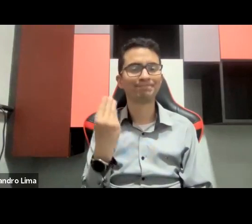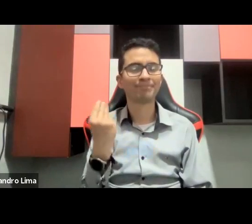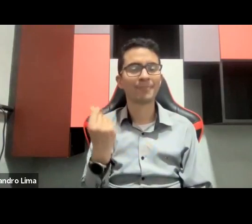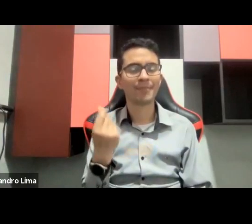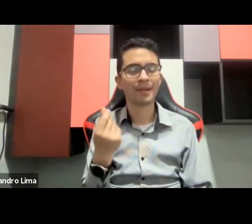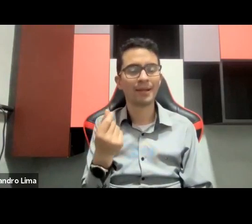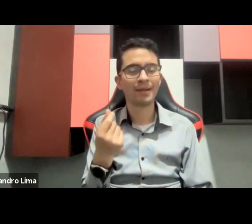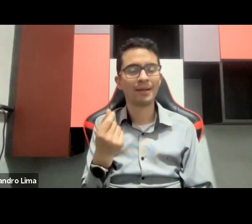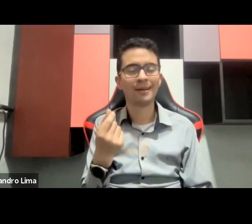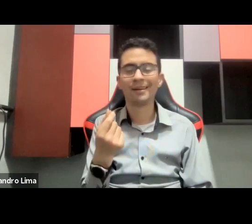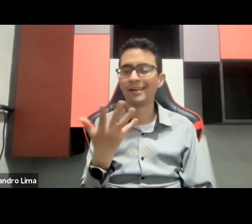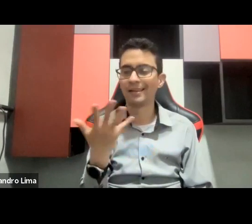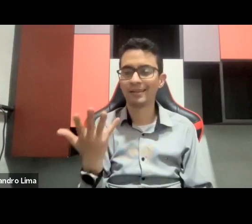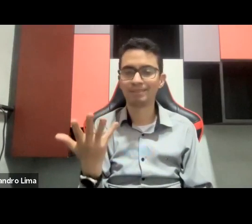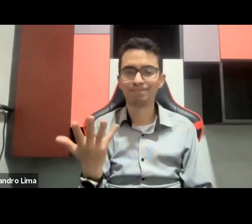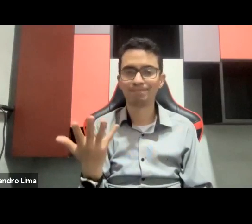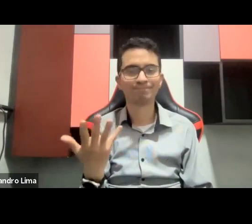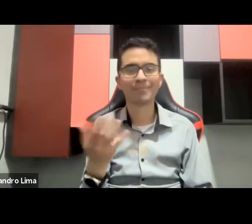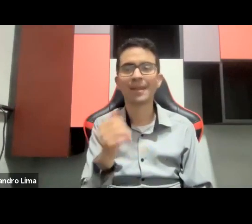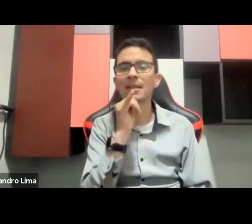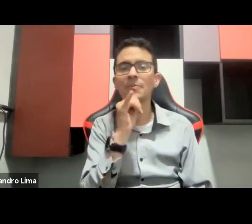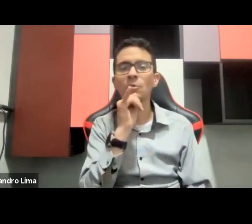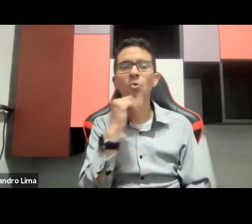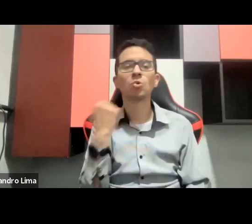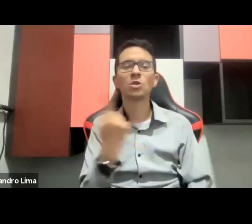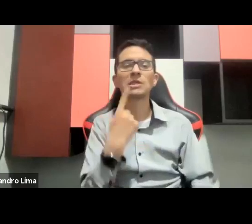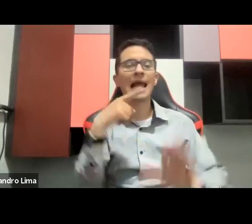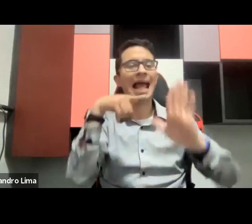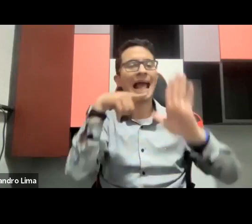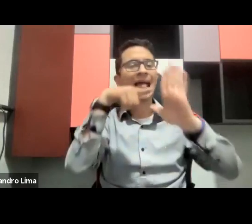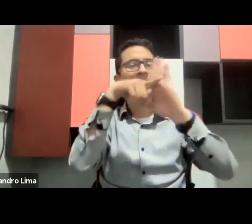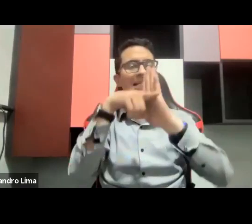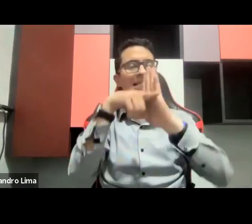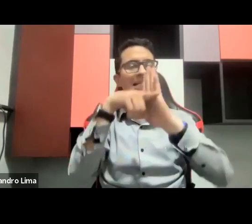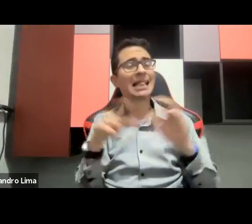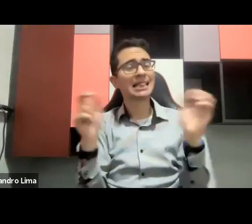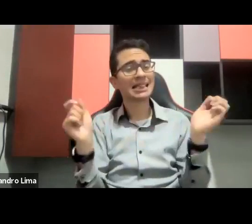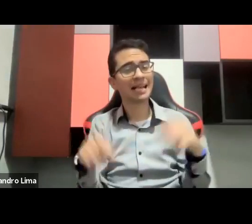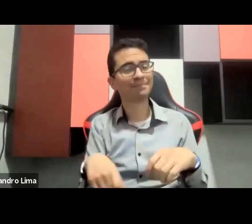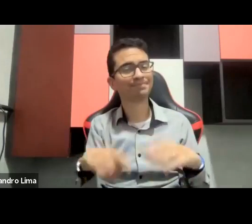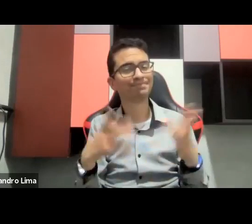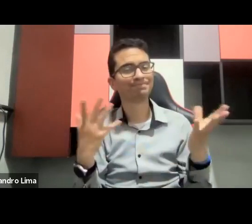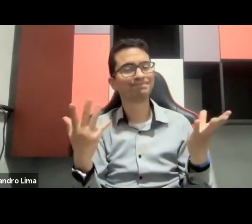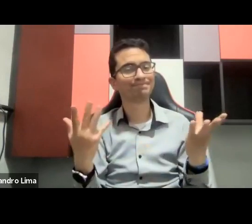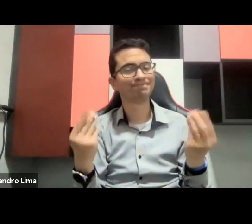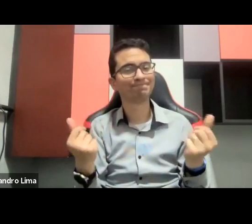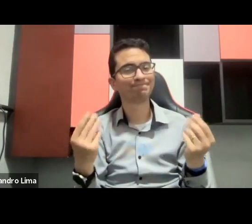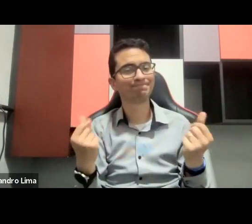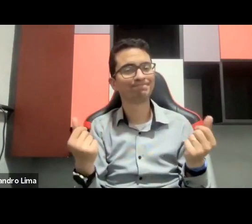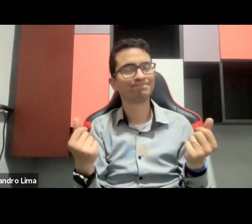And when we are folder.